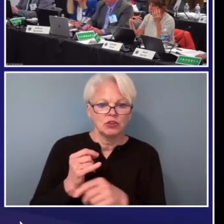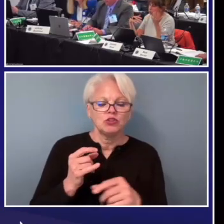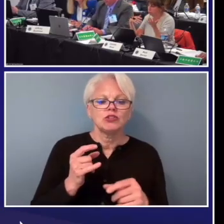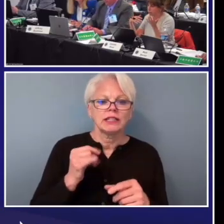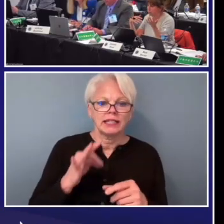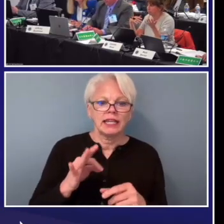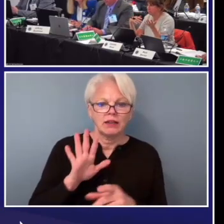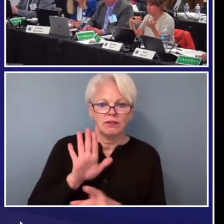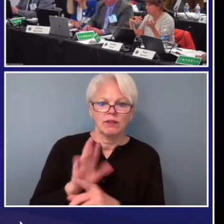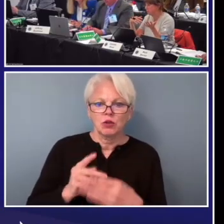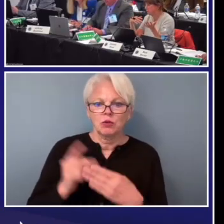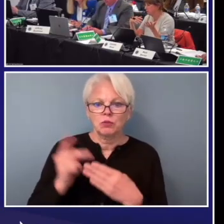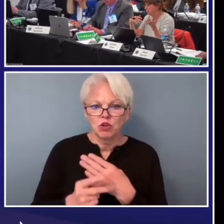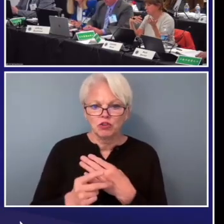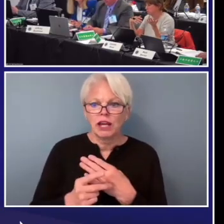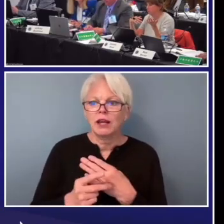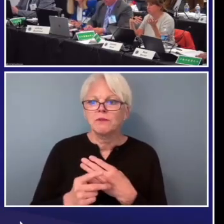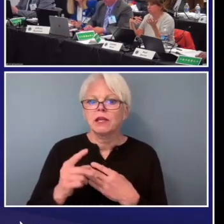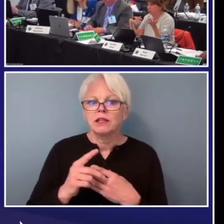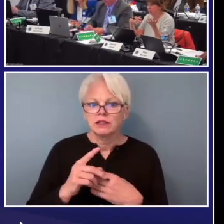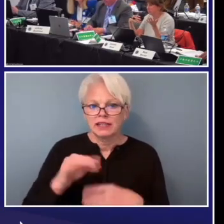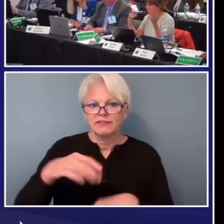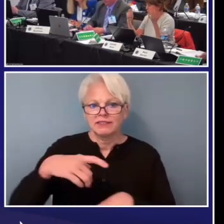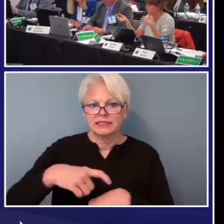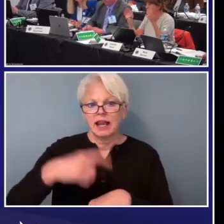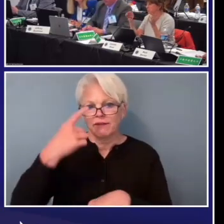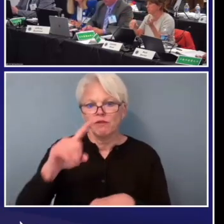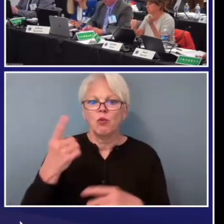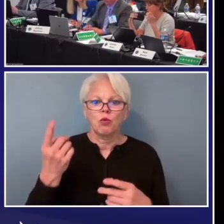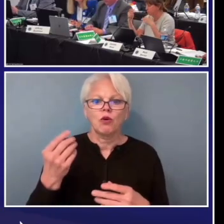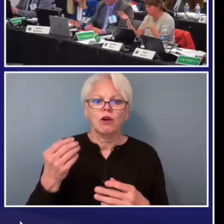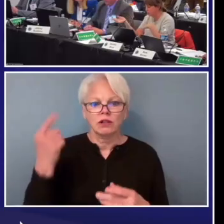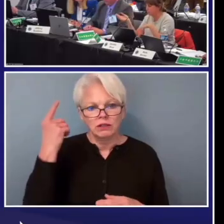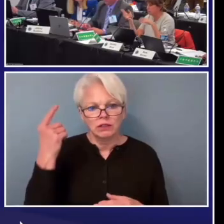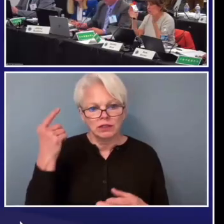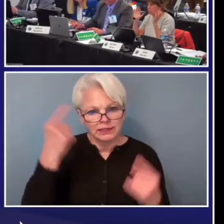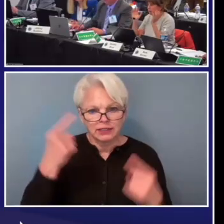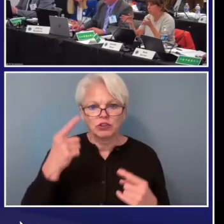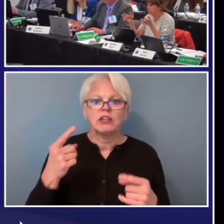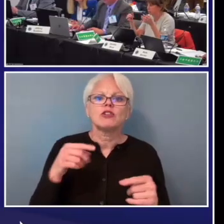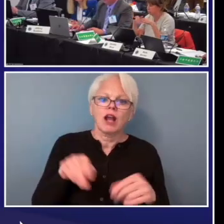program is up for, um, consideration. Of course, they recuse themselves and that's very straightforward.